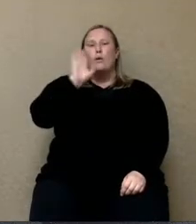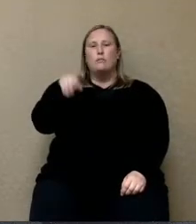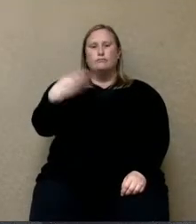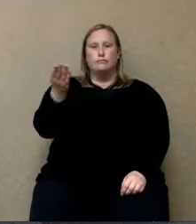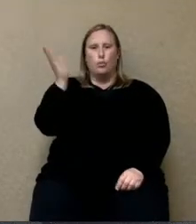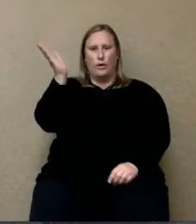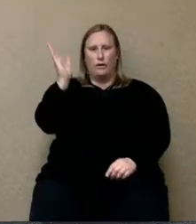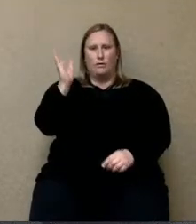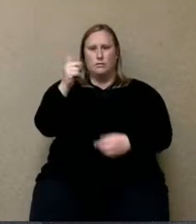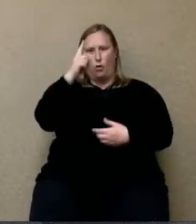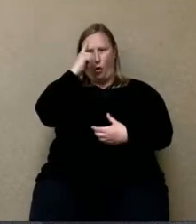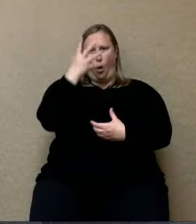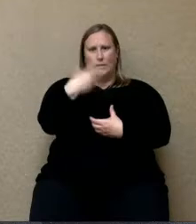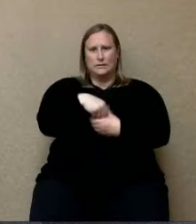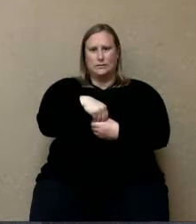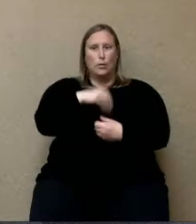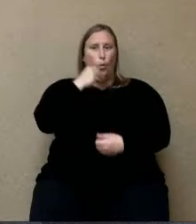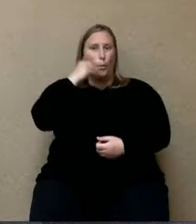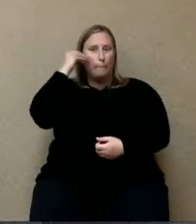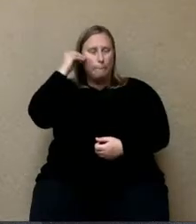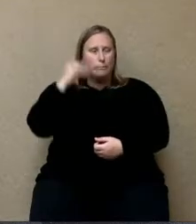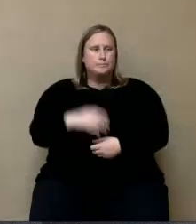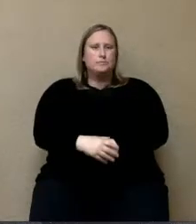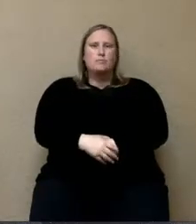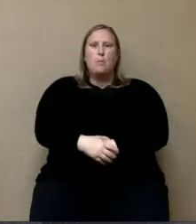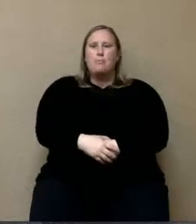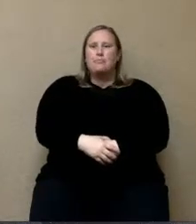Autism at Home.